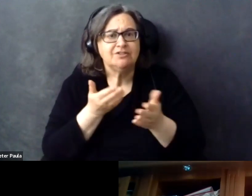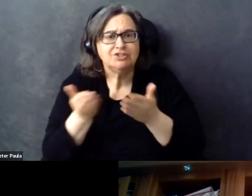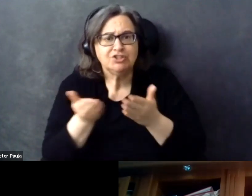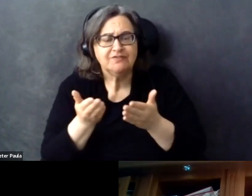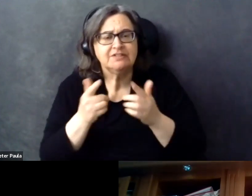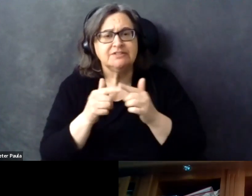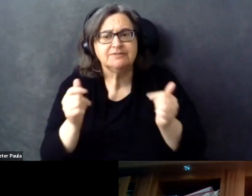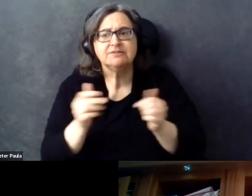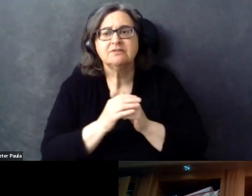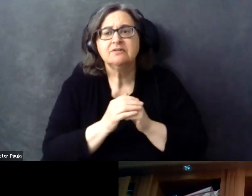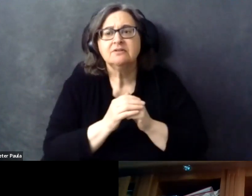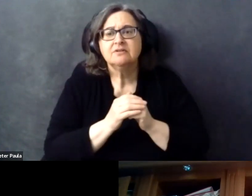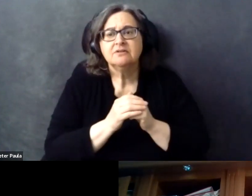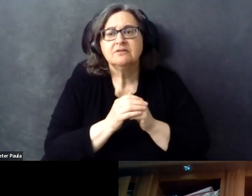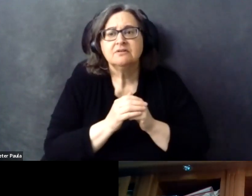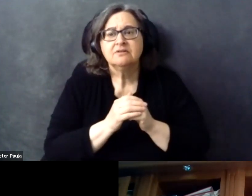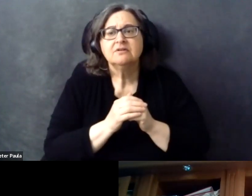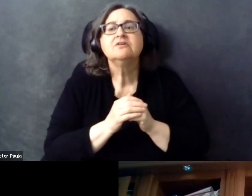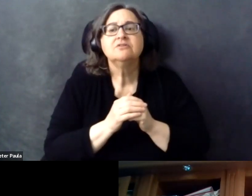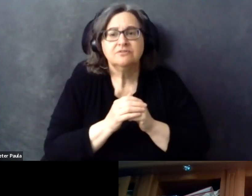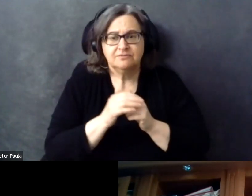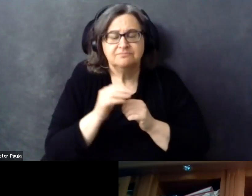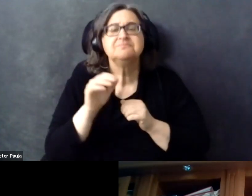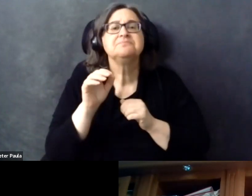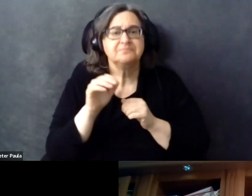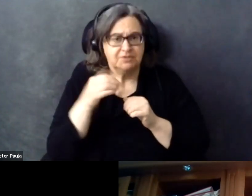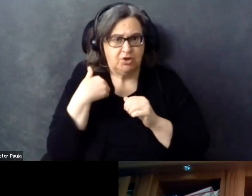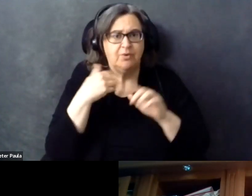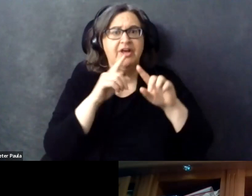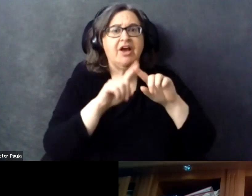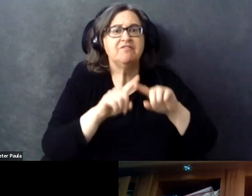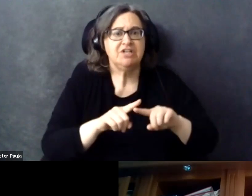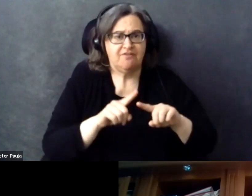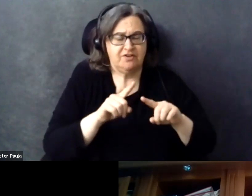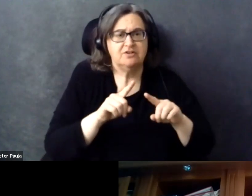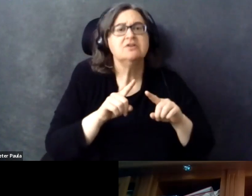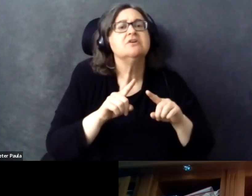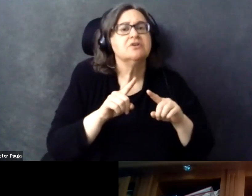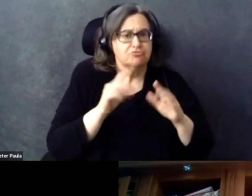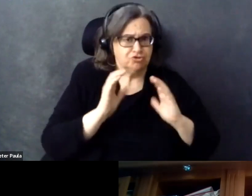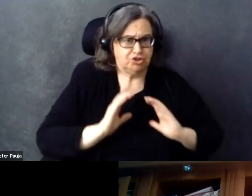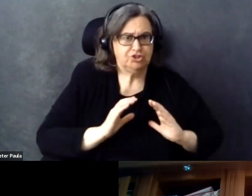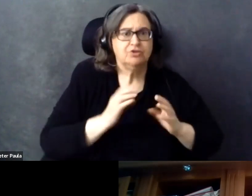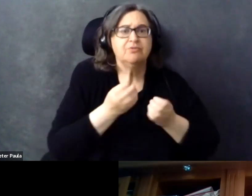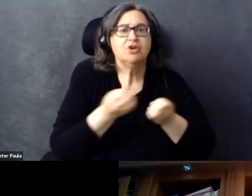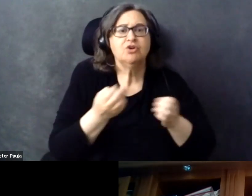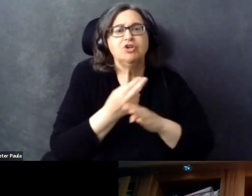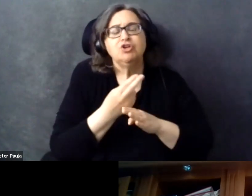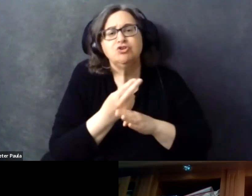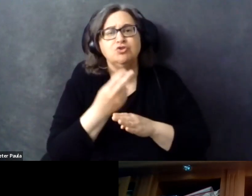and ticketing checking and self-service for information. We have got